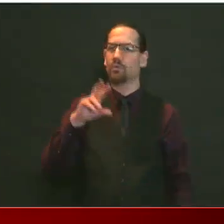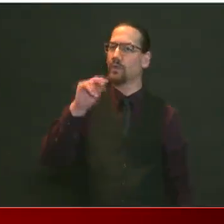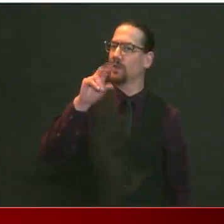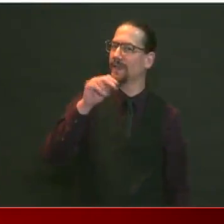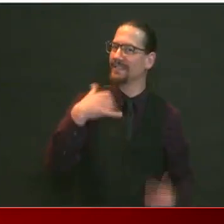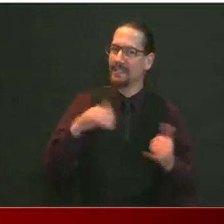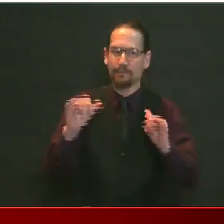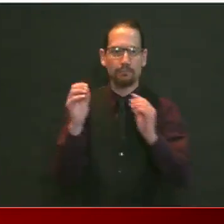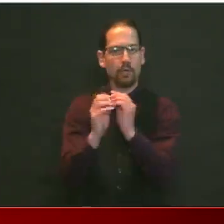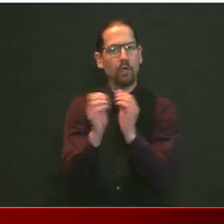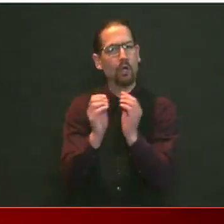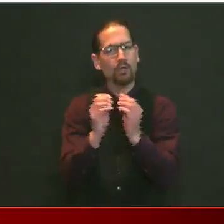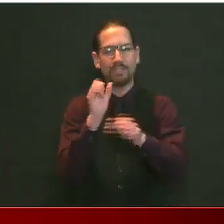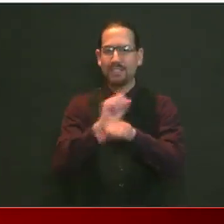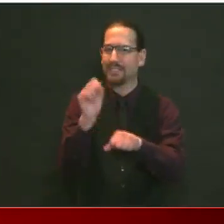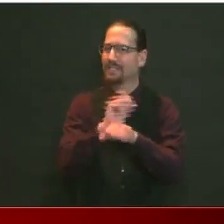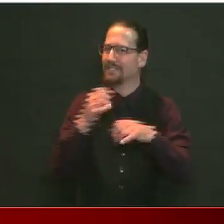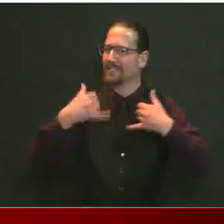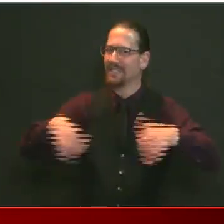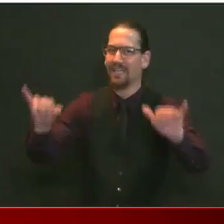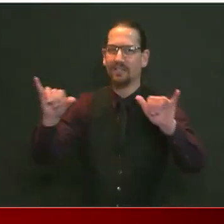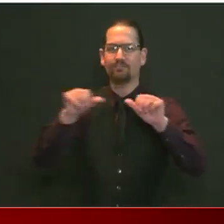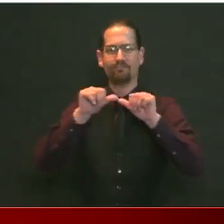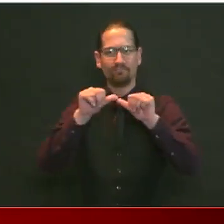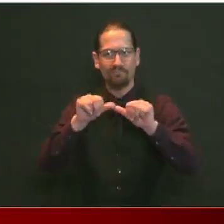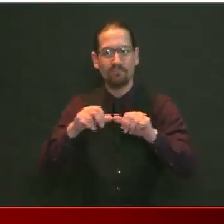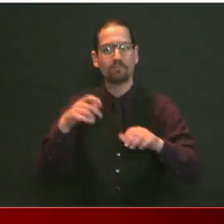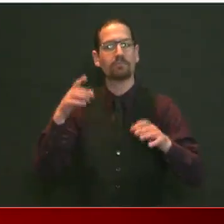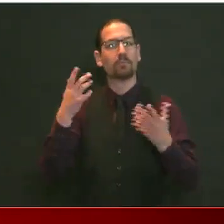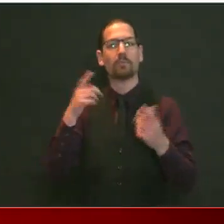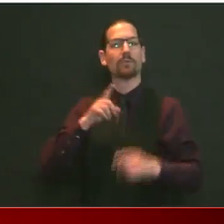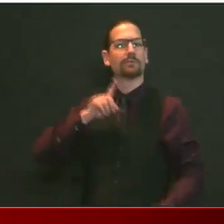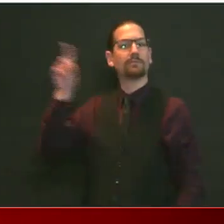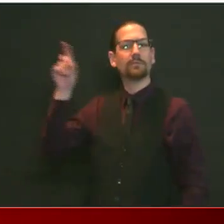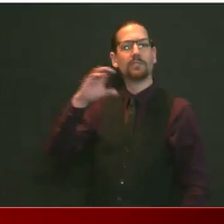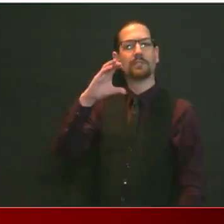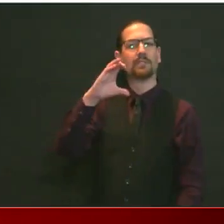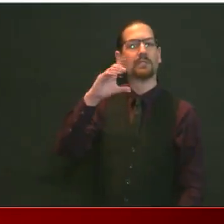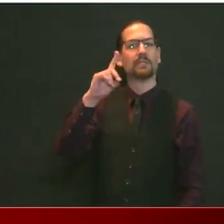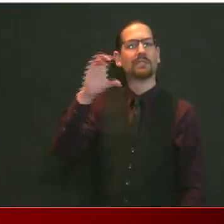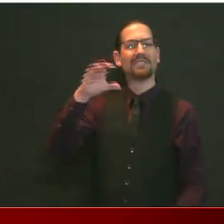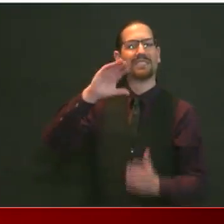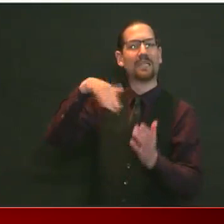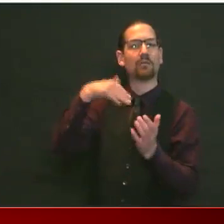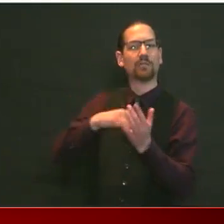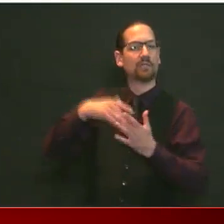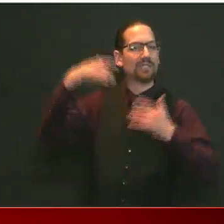THERE'S ABSOLUTELY MORE WORK FOR US TO DO. WITH GOING FORWARD, BASED ON GUIDANCE